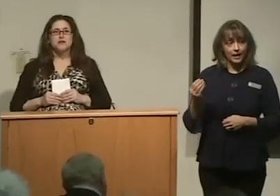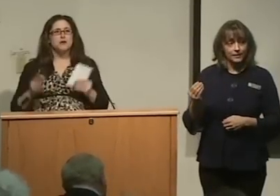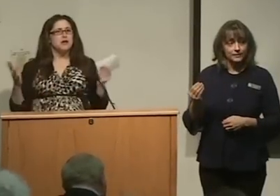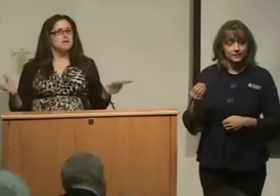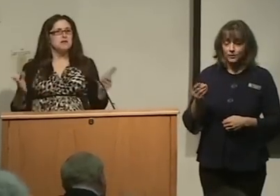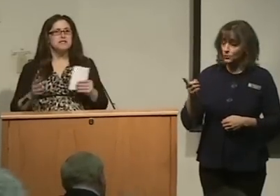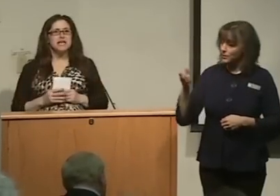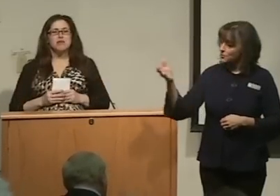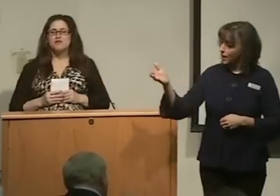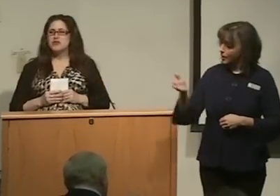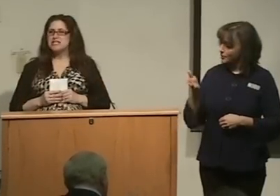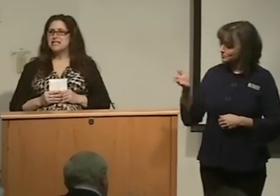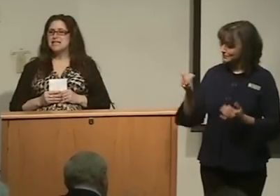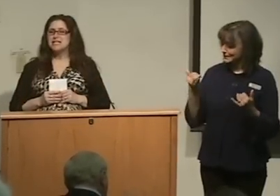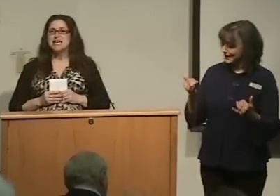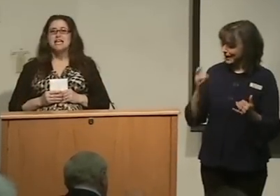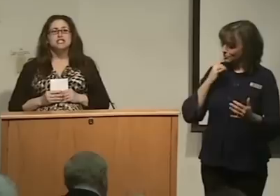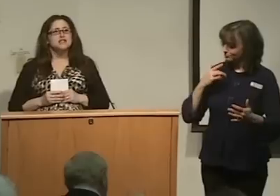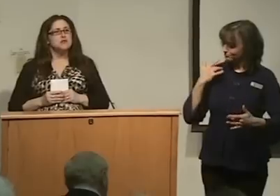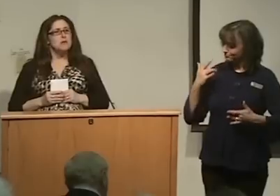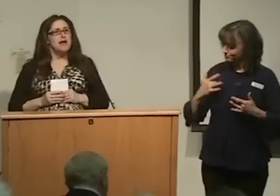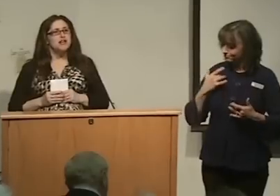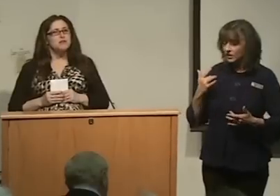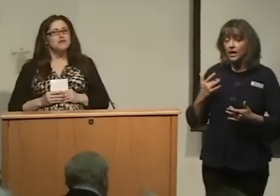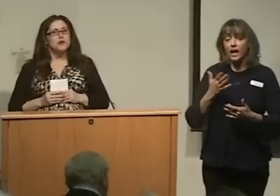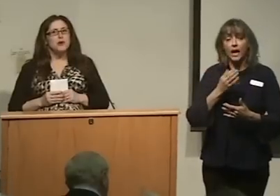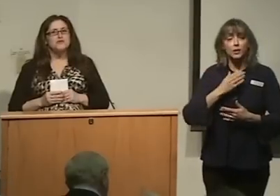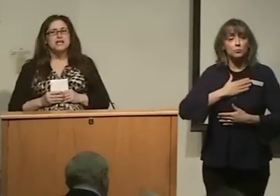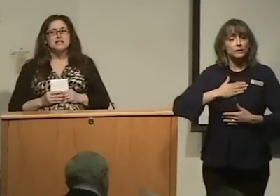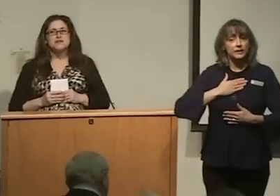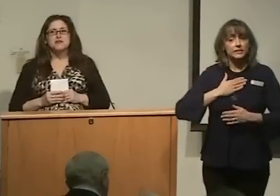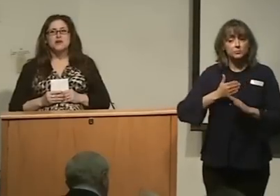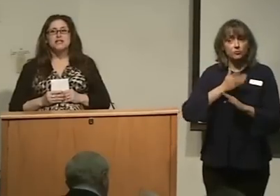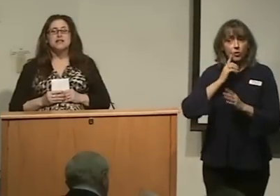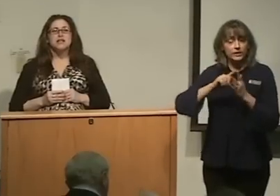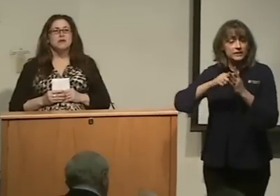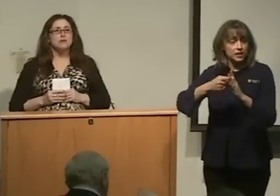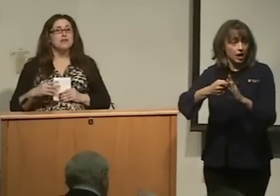We're very excited. Just a reminder before Jose gets started we will have a book